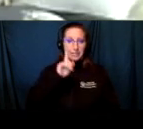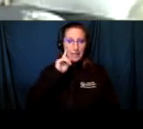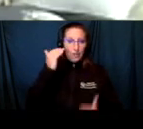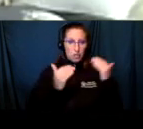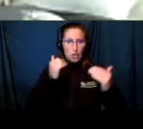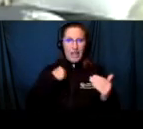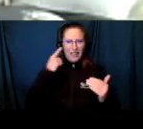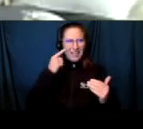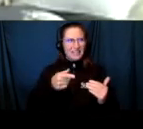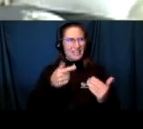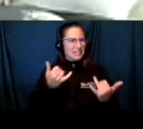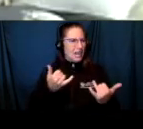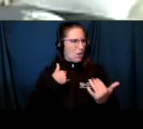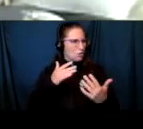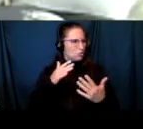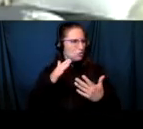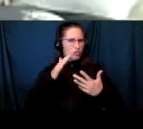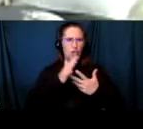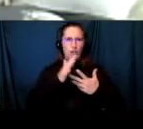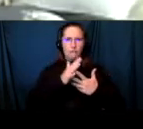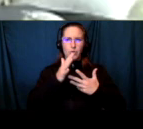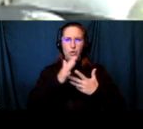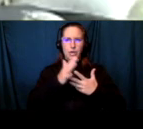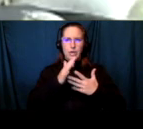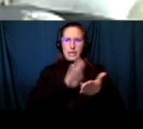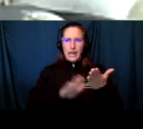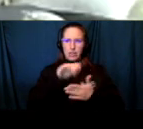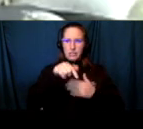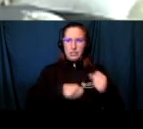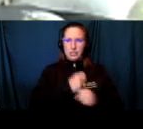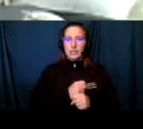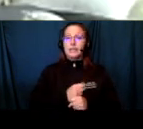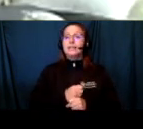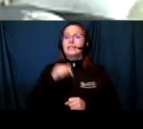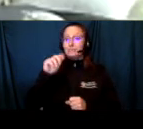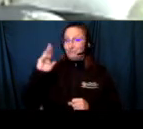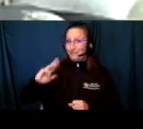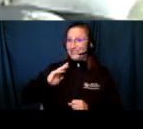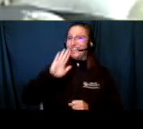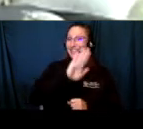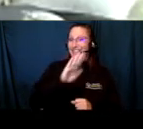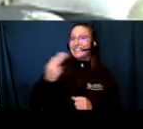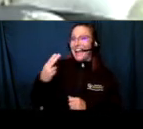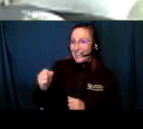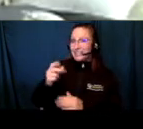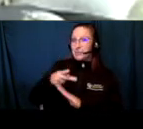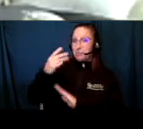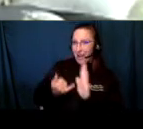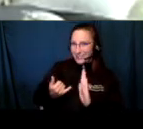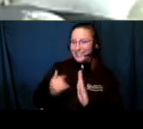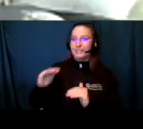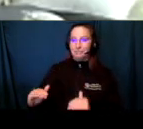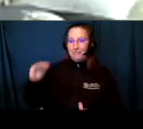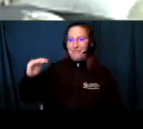sophomore in college this year. We started working on this as his high school project and an aud